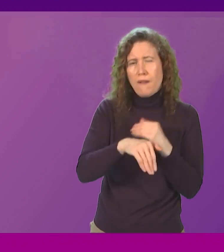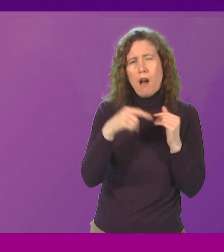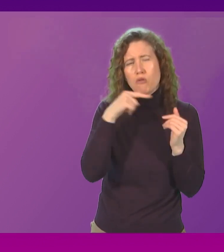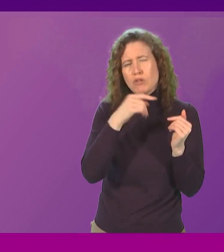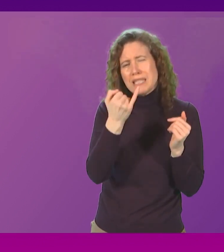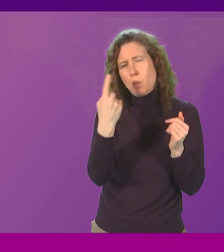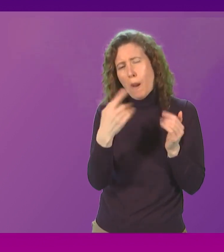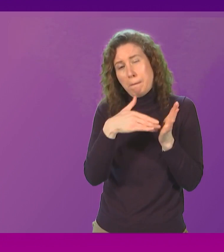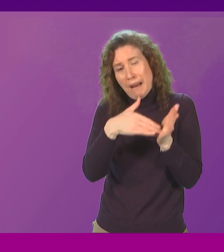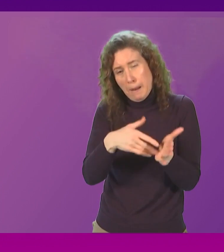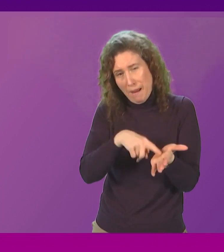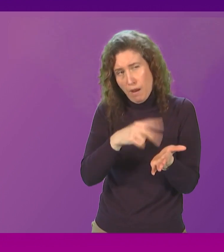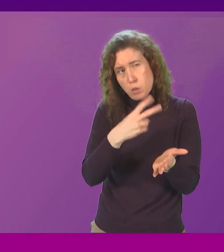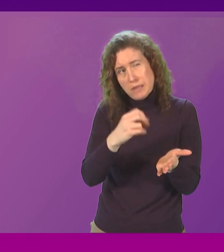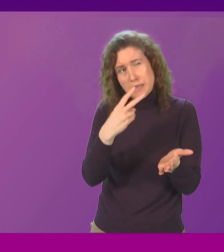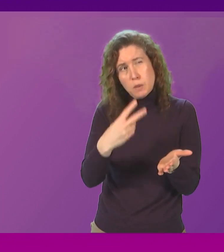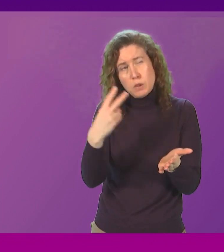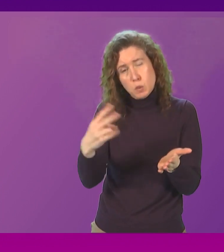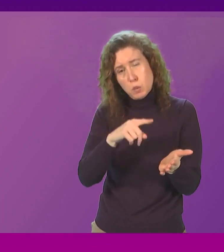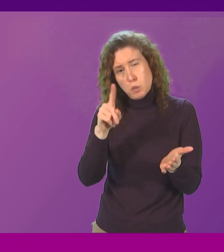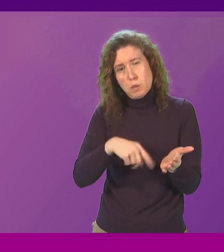million in 2022-23 to date.